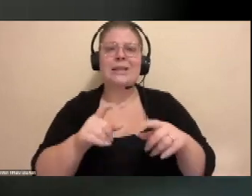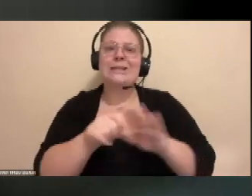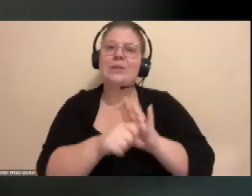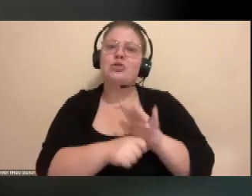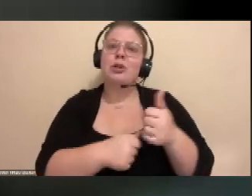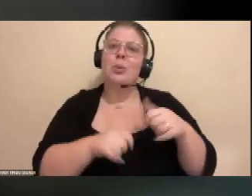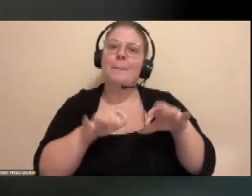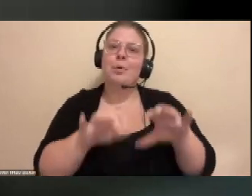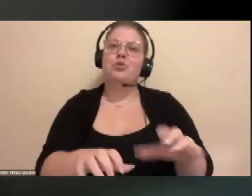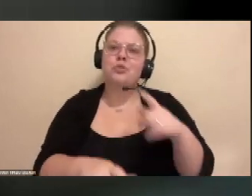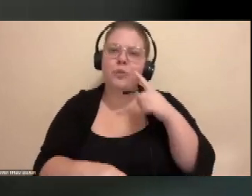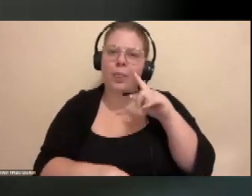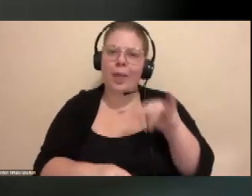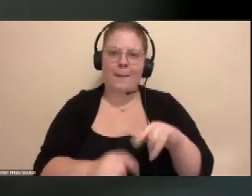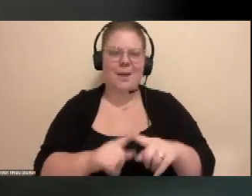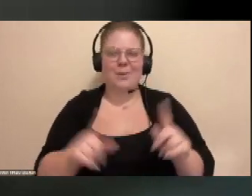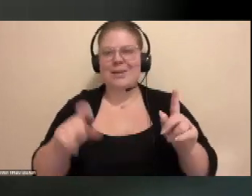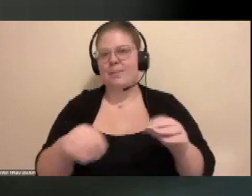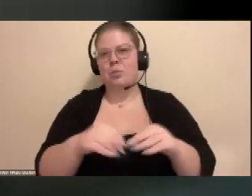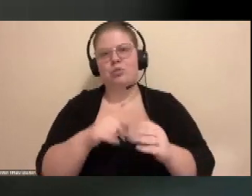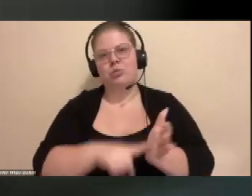But we need research data.